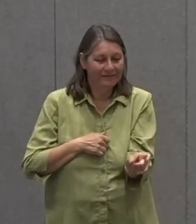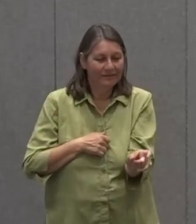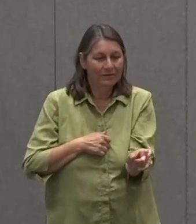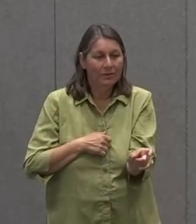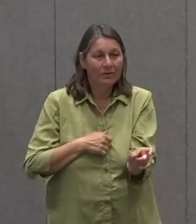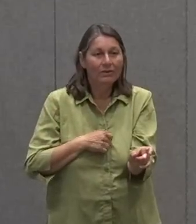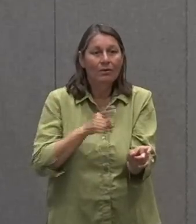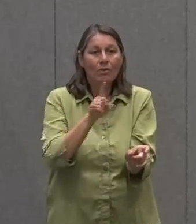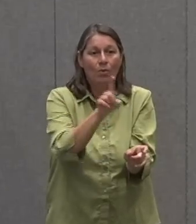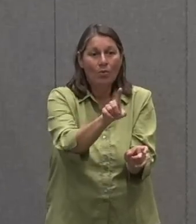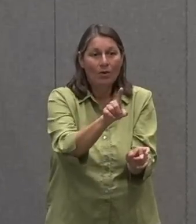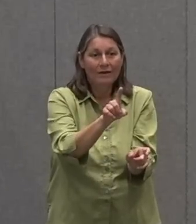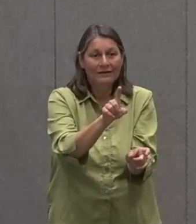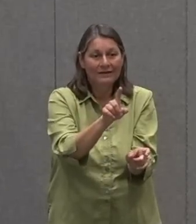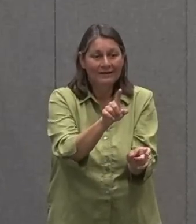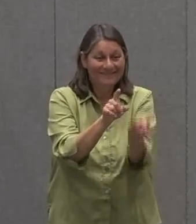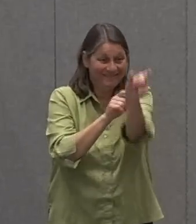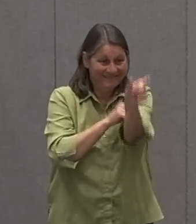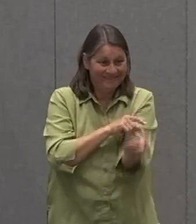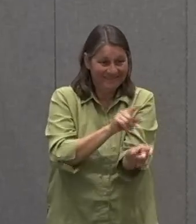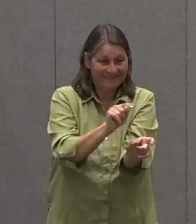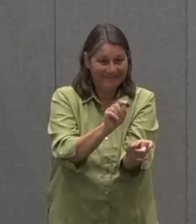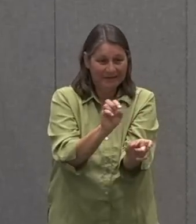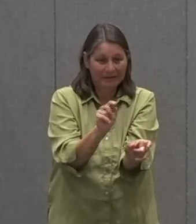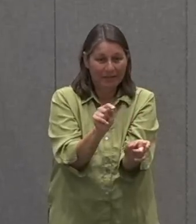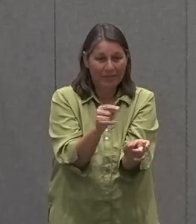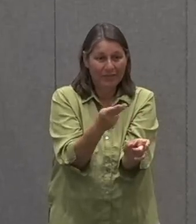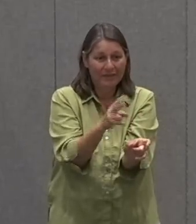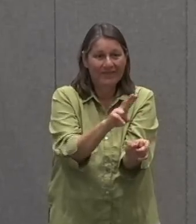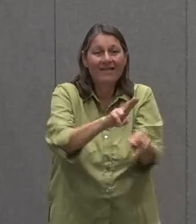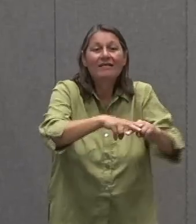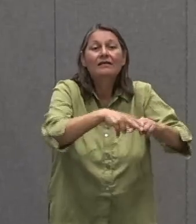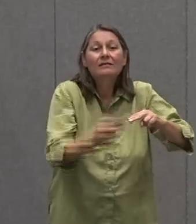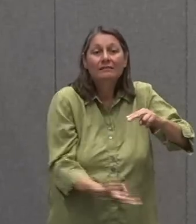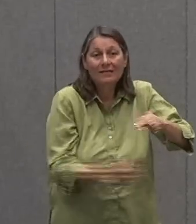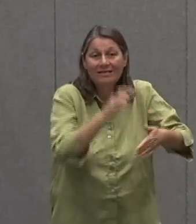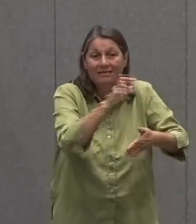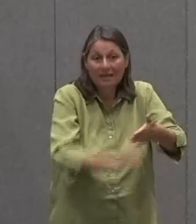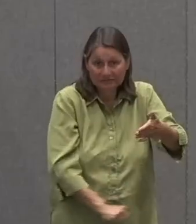This is gonna be interesting. Okay. Let's see if I can say this. Let's see if I can do this.